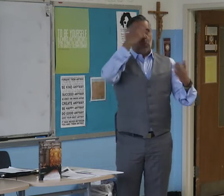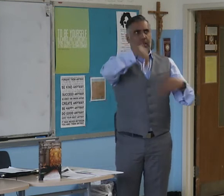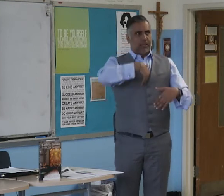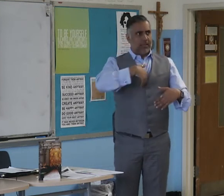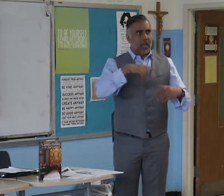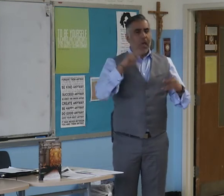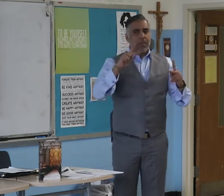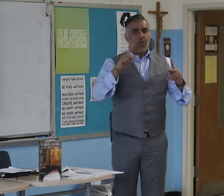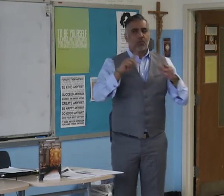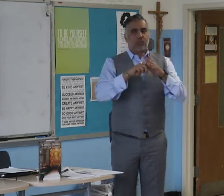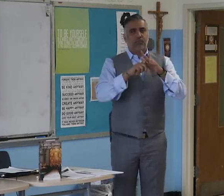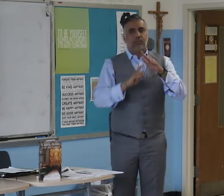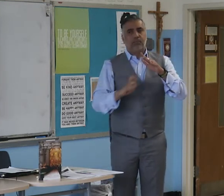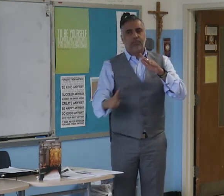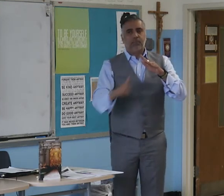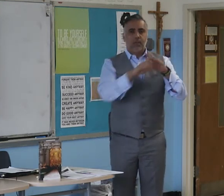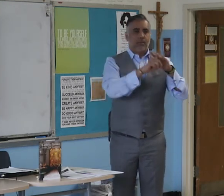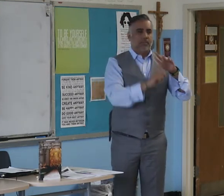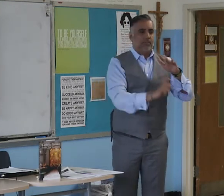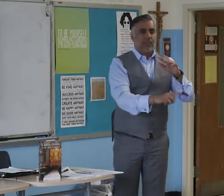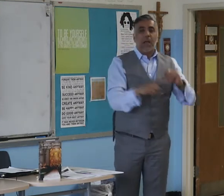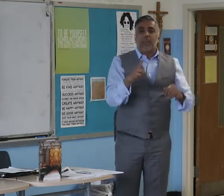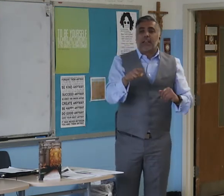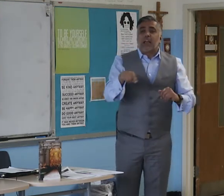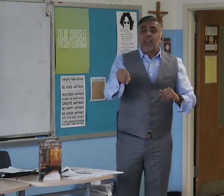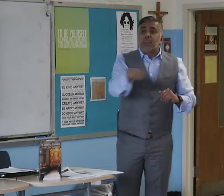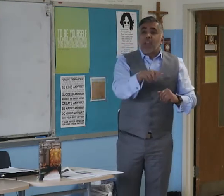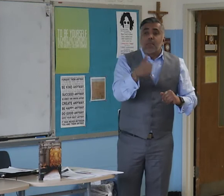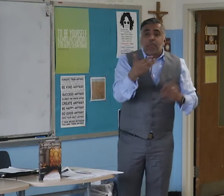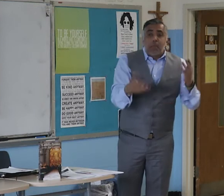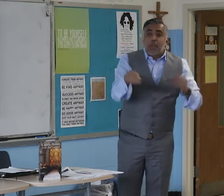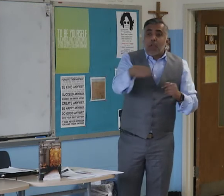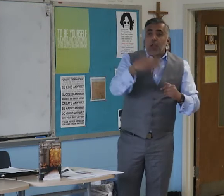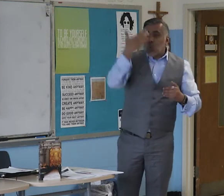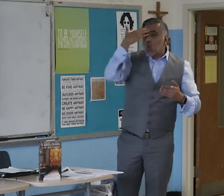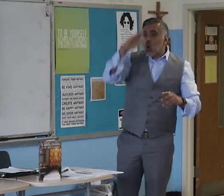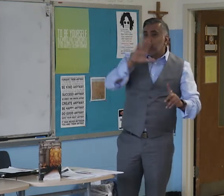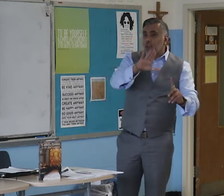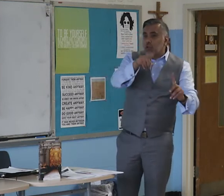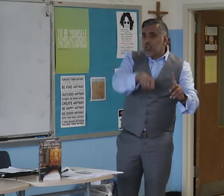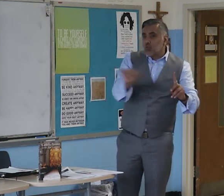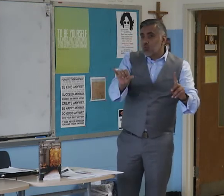drifting away, because they themselves may not be as conscious of the need.